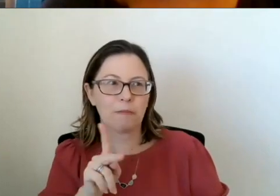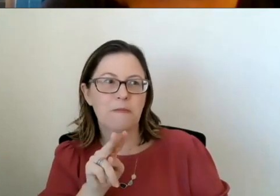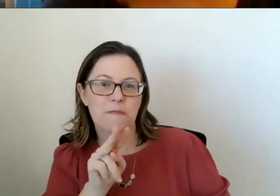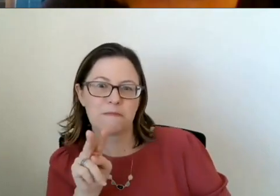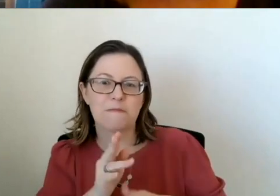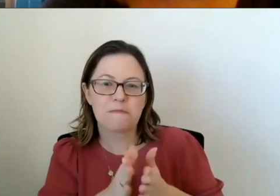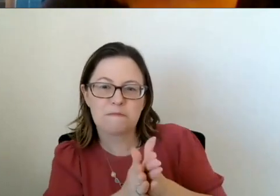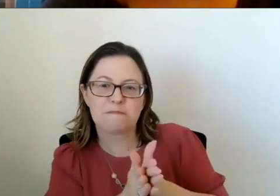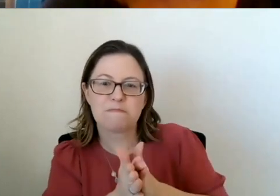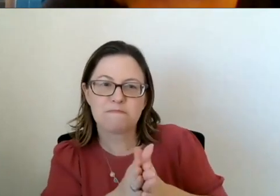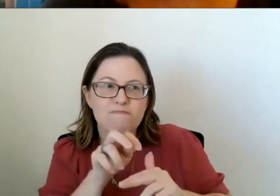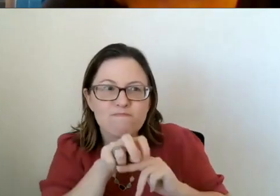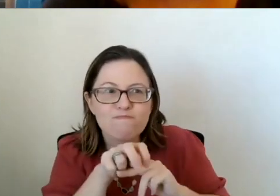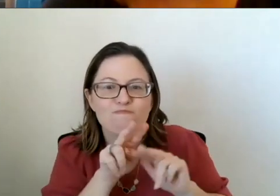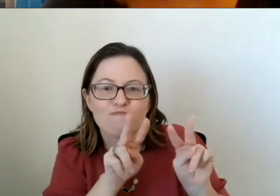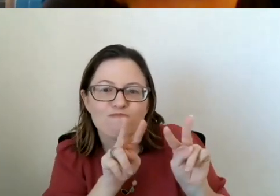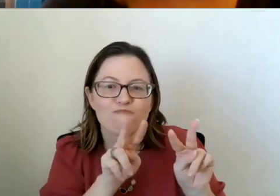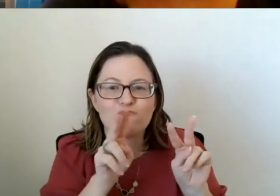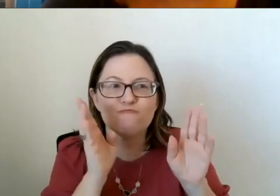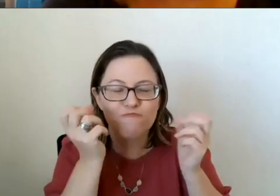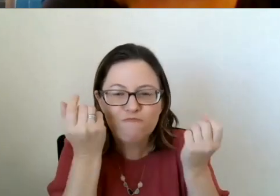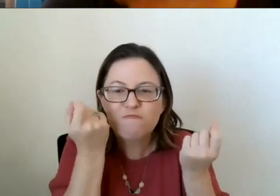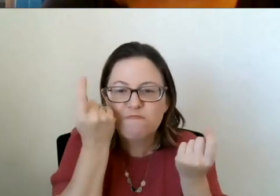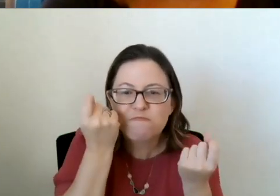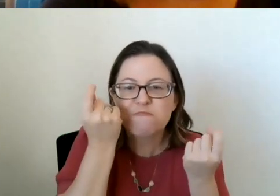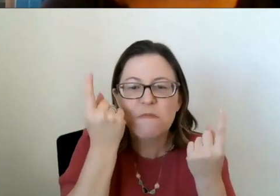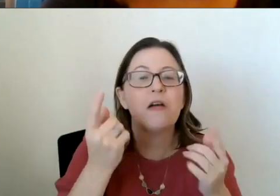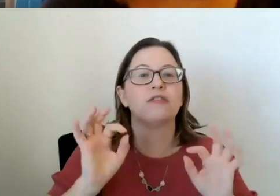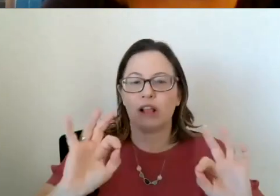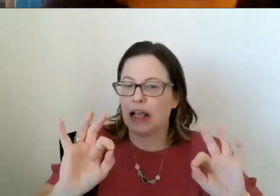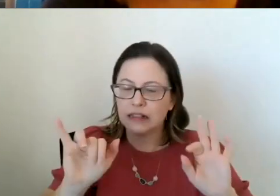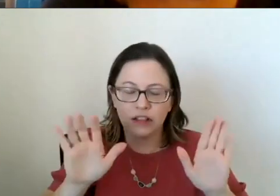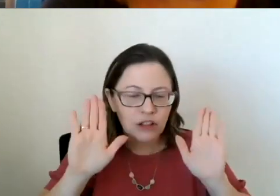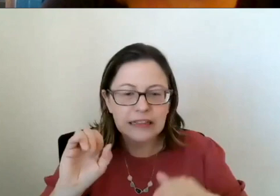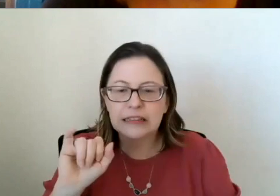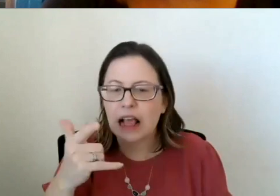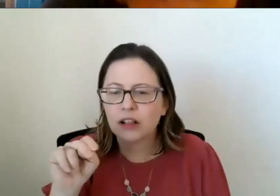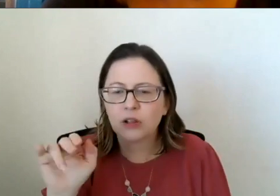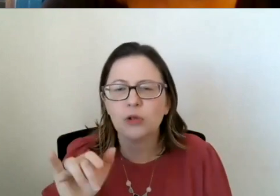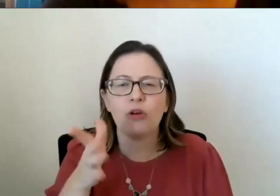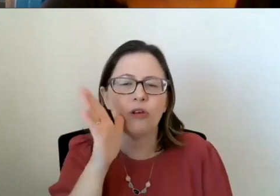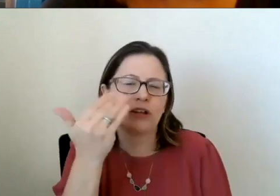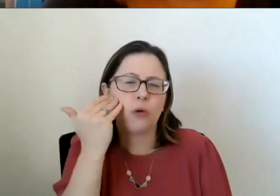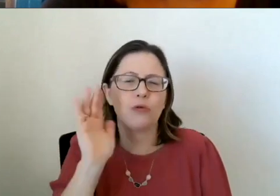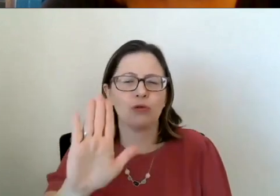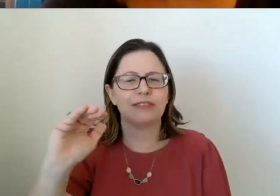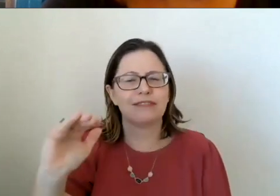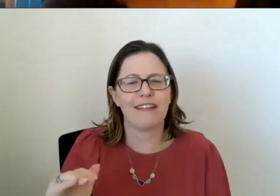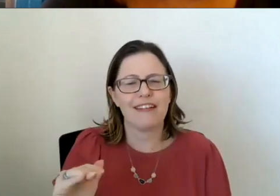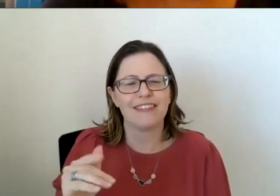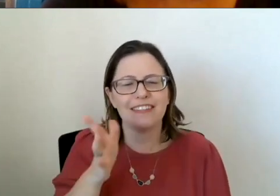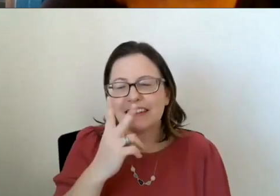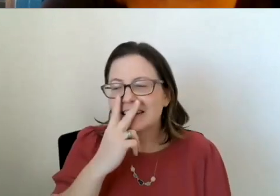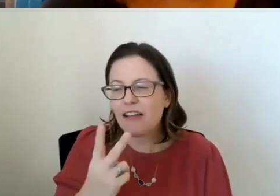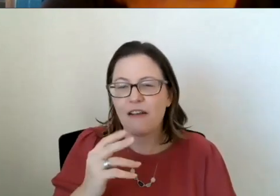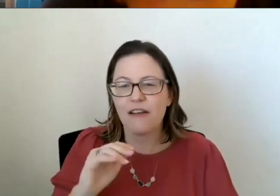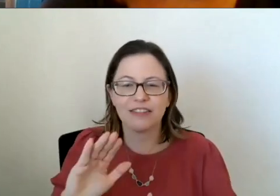or is it a place that they need to warm up to a little bit,but it still looks like it's something they would be interested in? If so, that's great. That's a great sign. That way you'll know